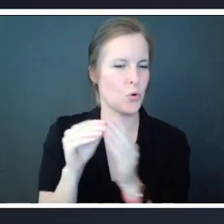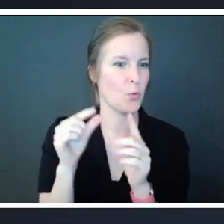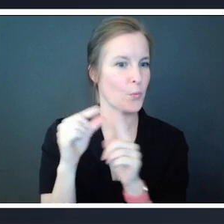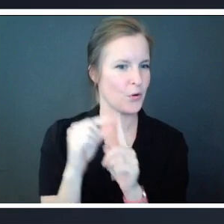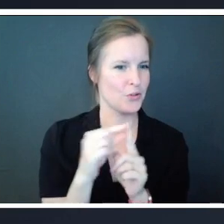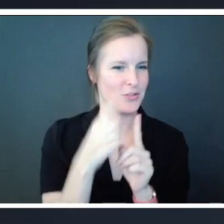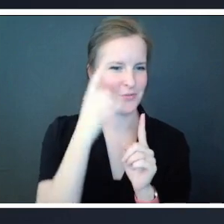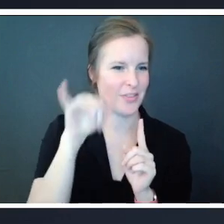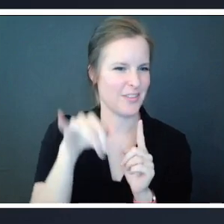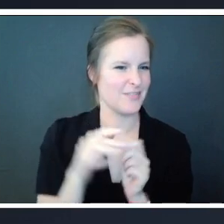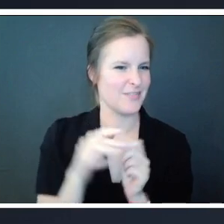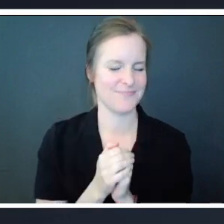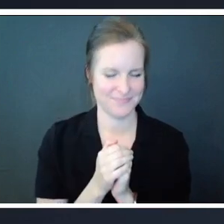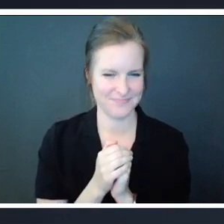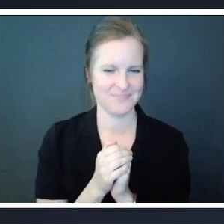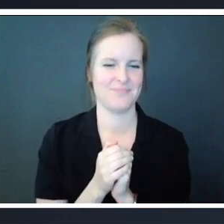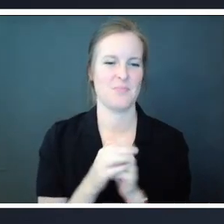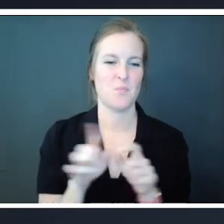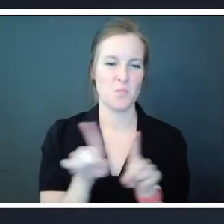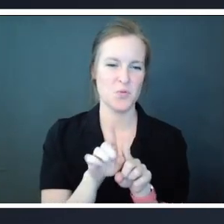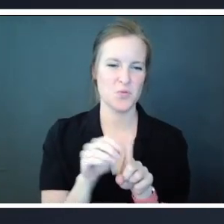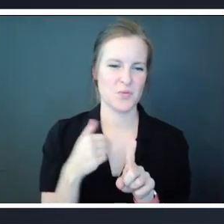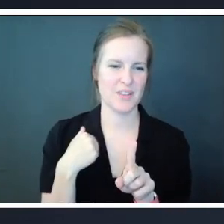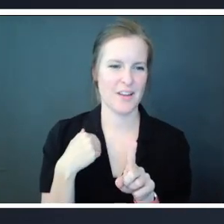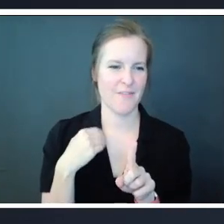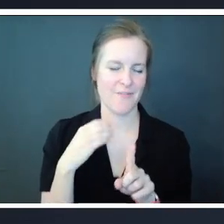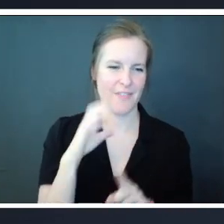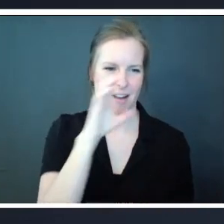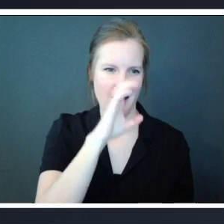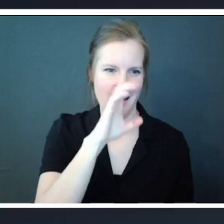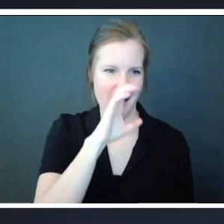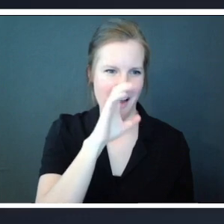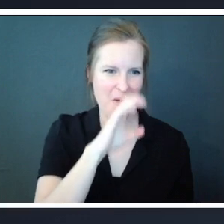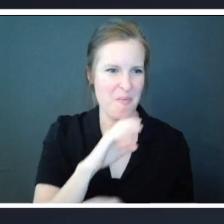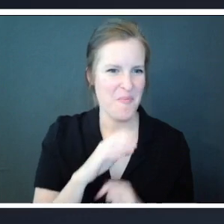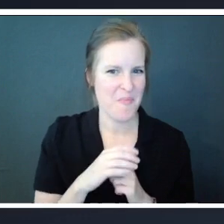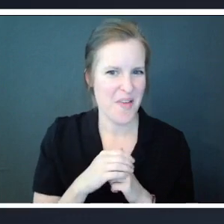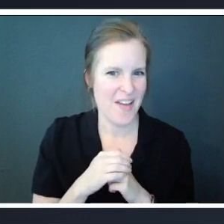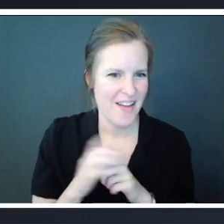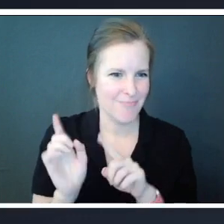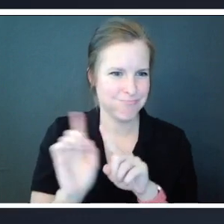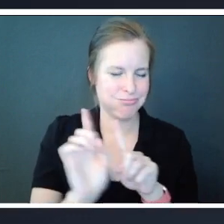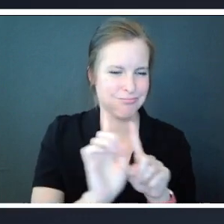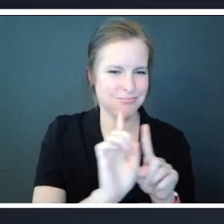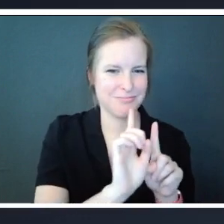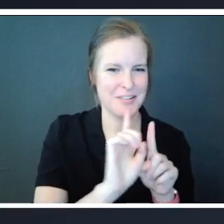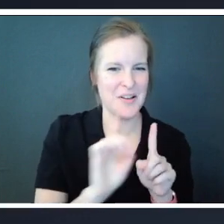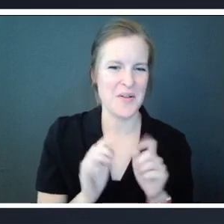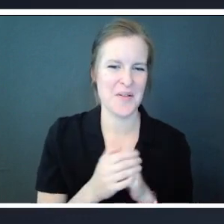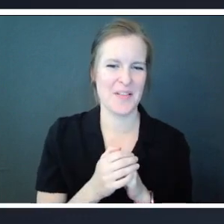We also have a comic book style drawing, and if you flip through the next page,